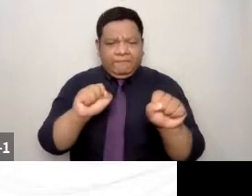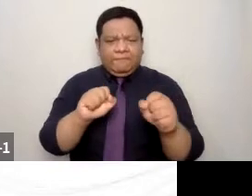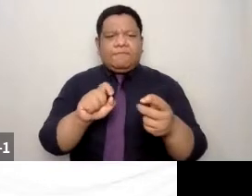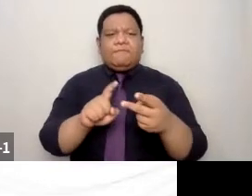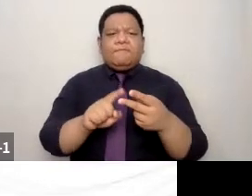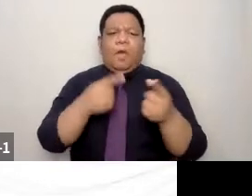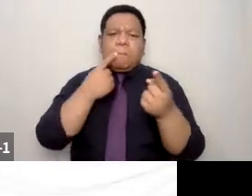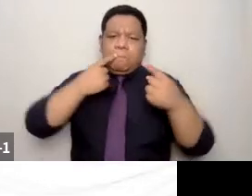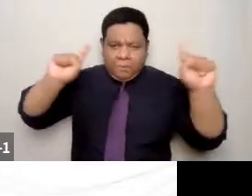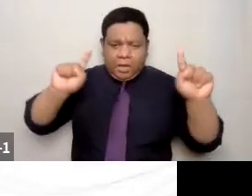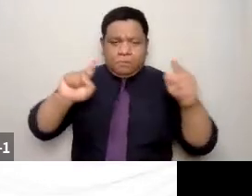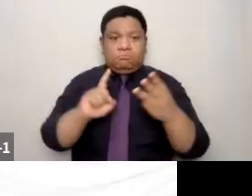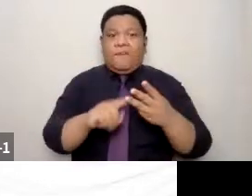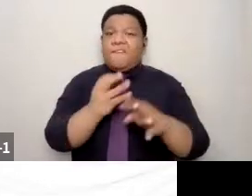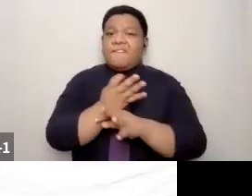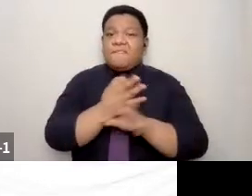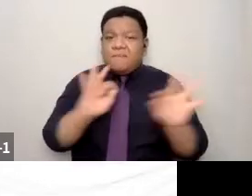You don't need to pay for these.